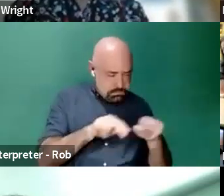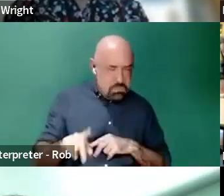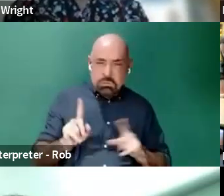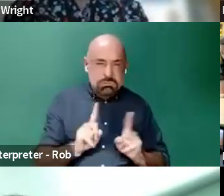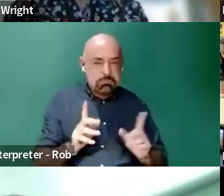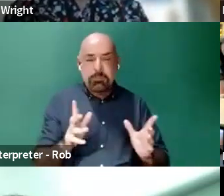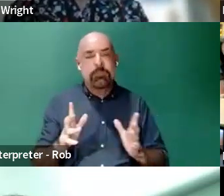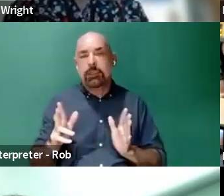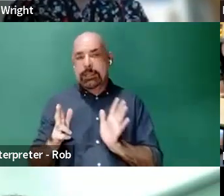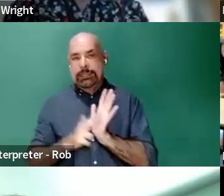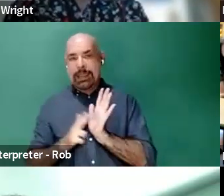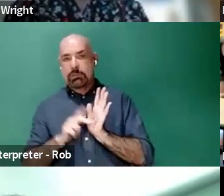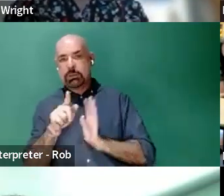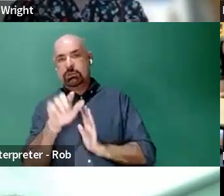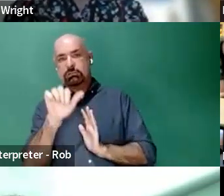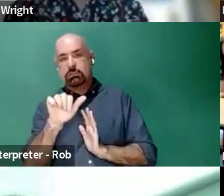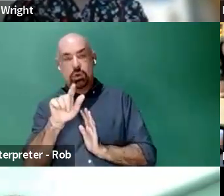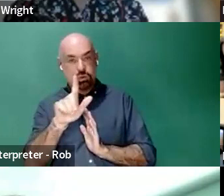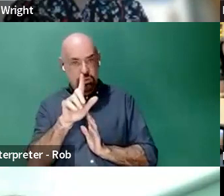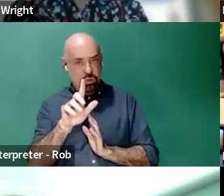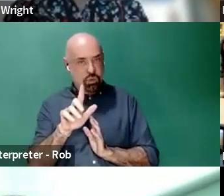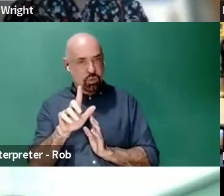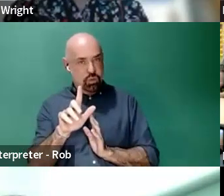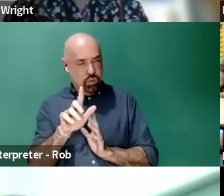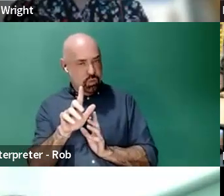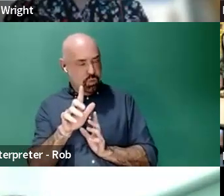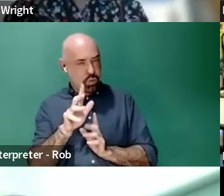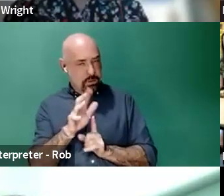you're also covering things specialising in children with additional needs as